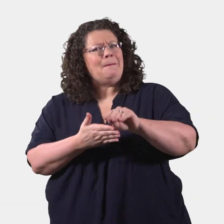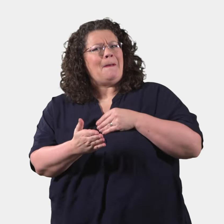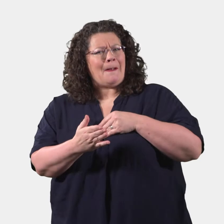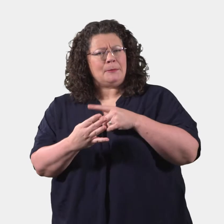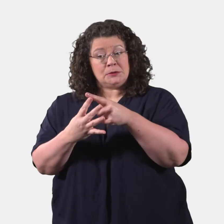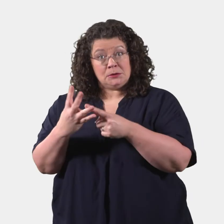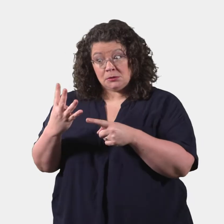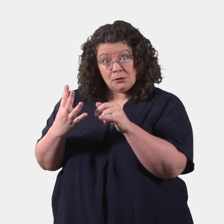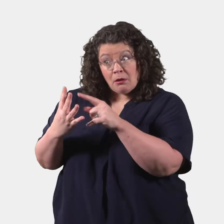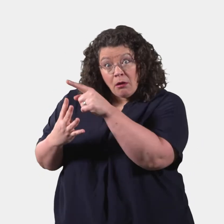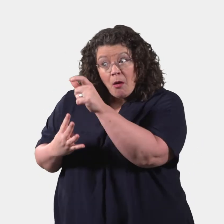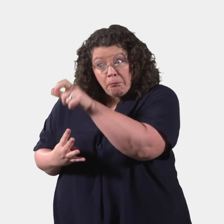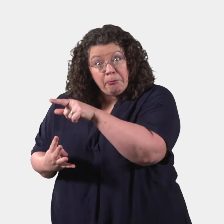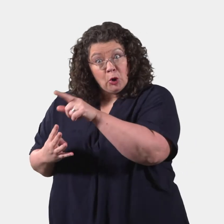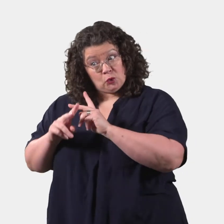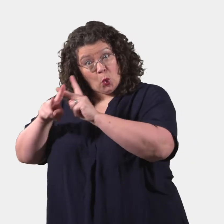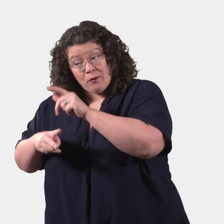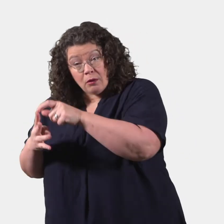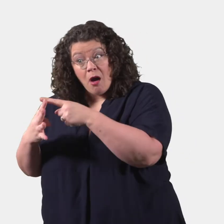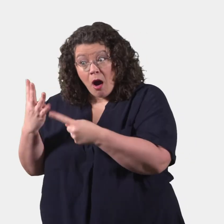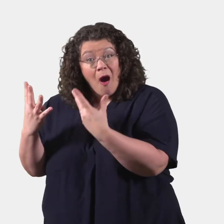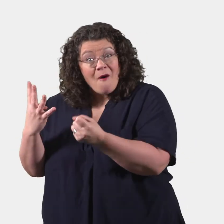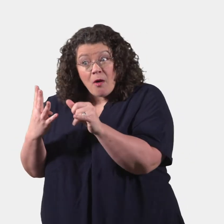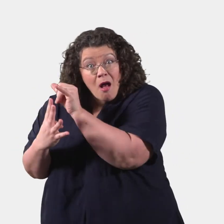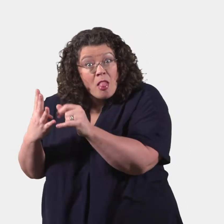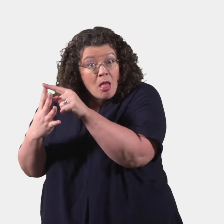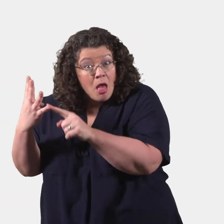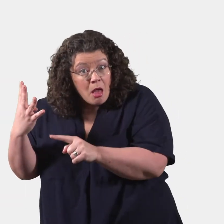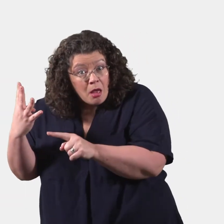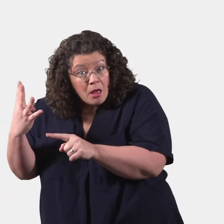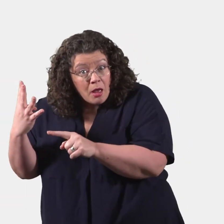Four, Armed Forces Independence Payment.